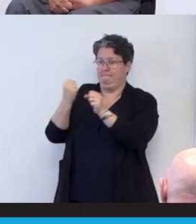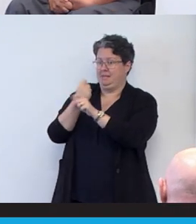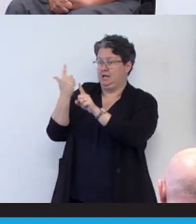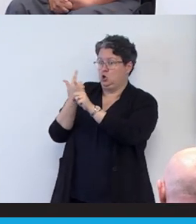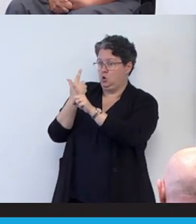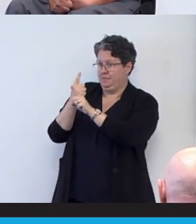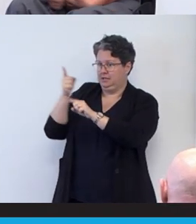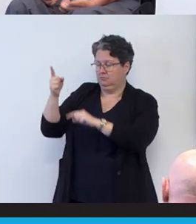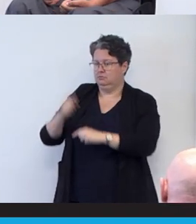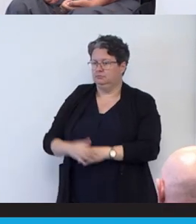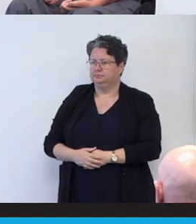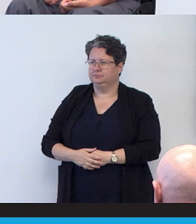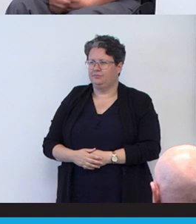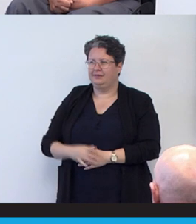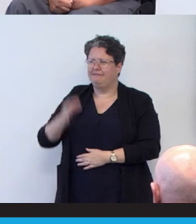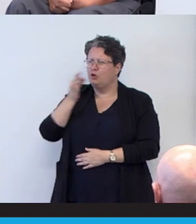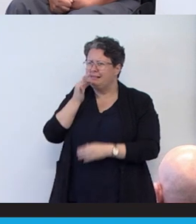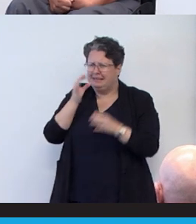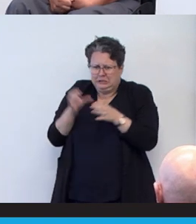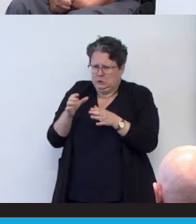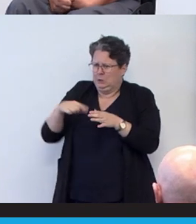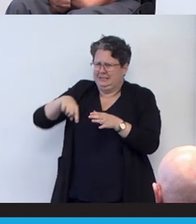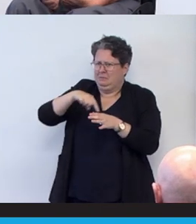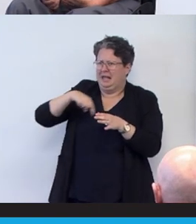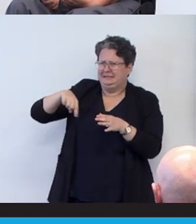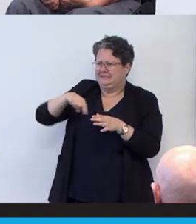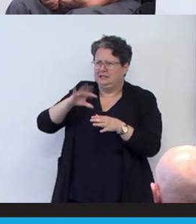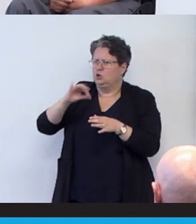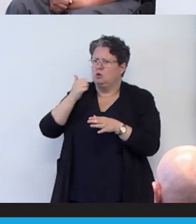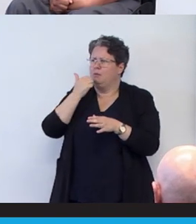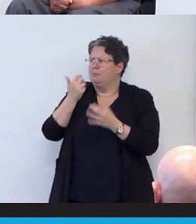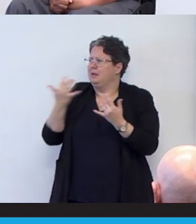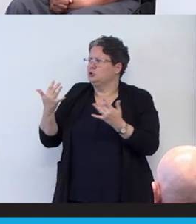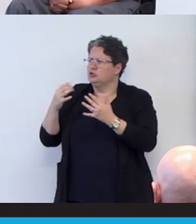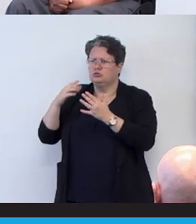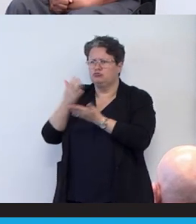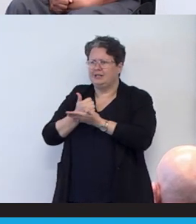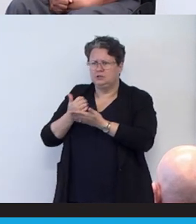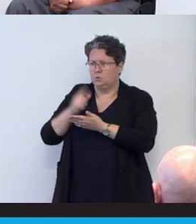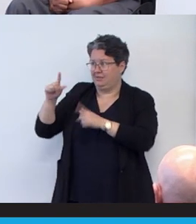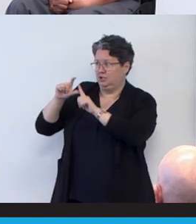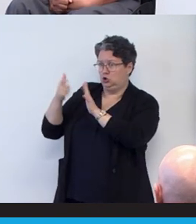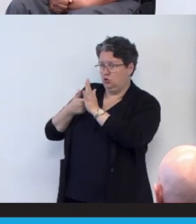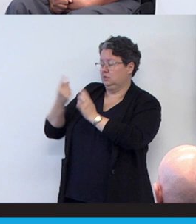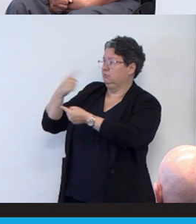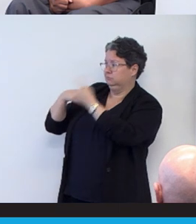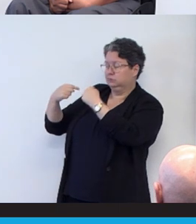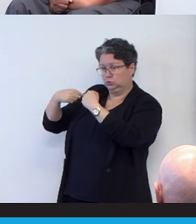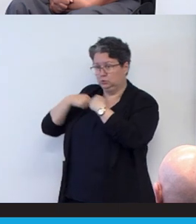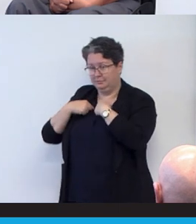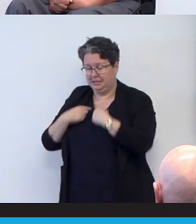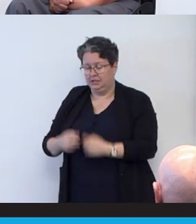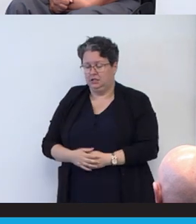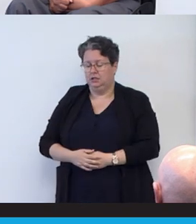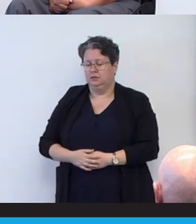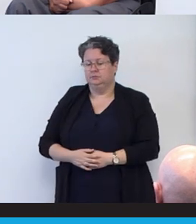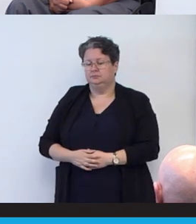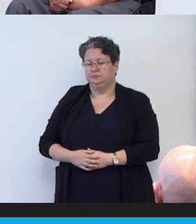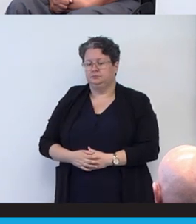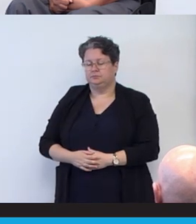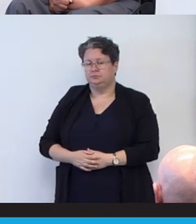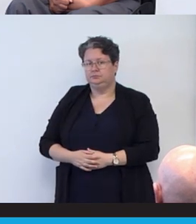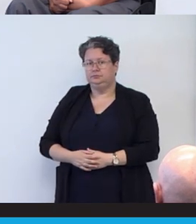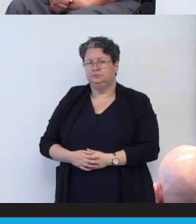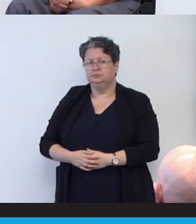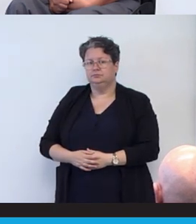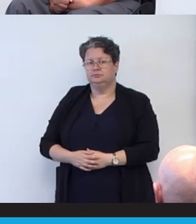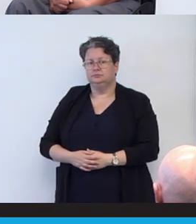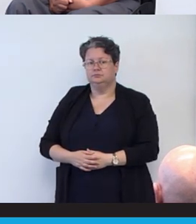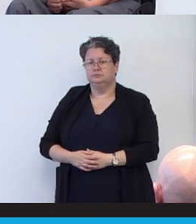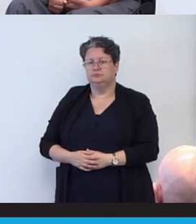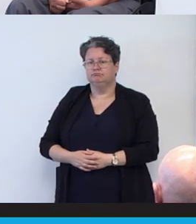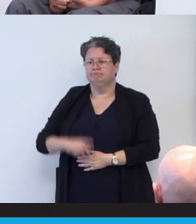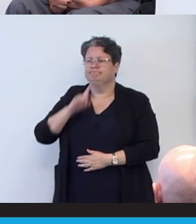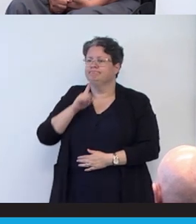them in this tiny little space without much resources. And he said, you know, it's sad,